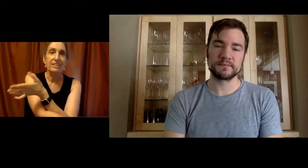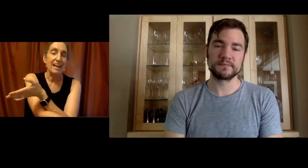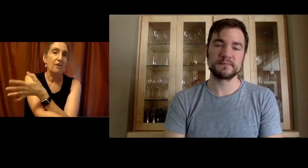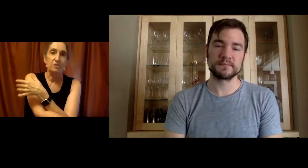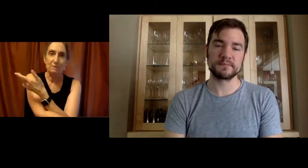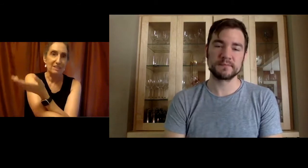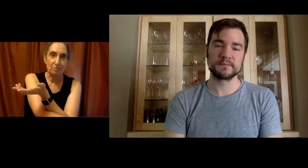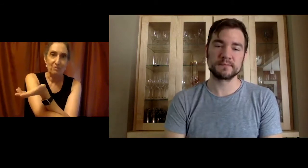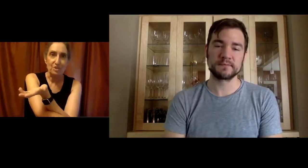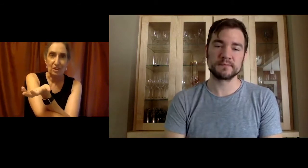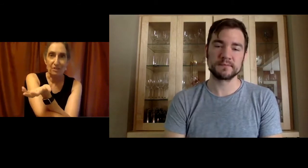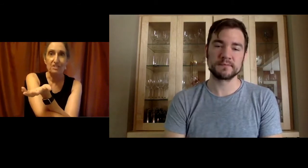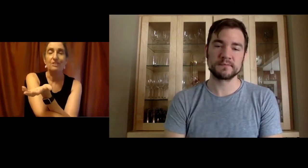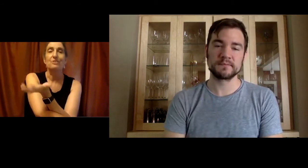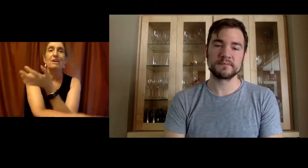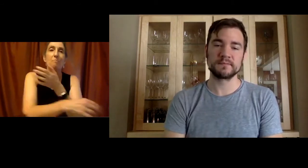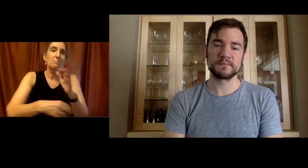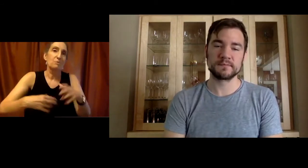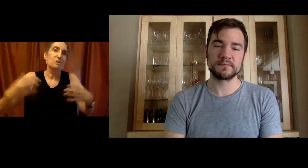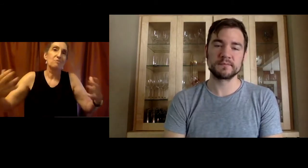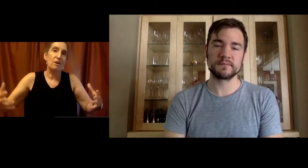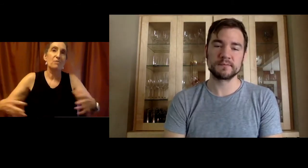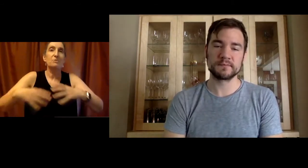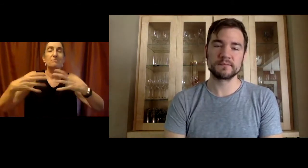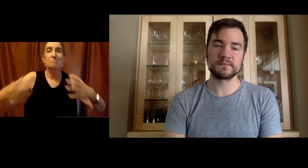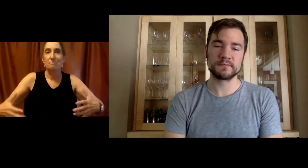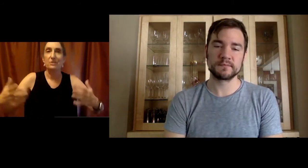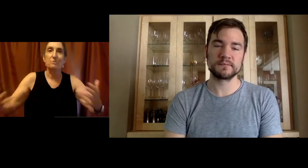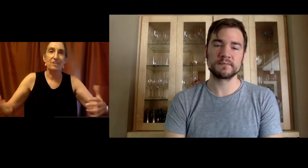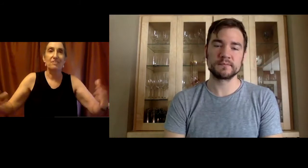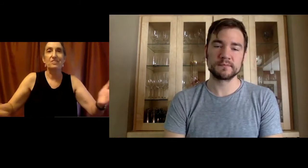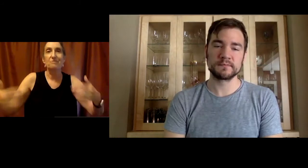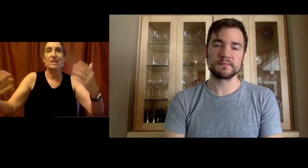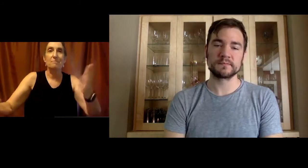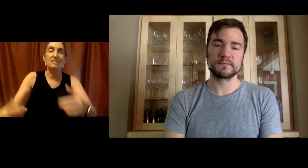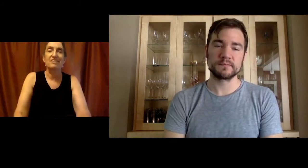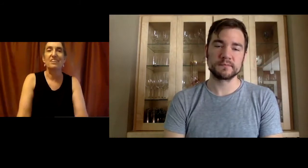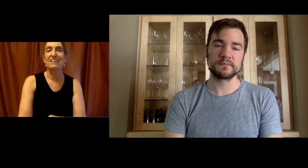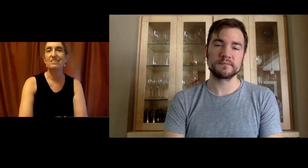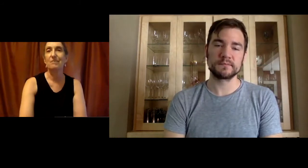and now there's been three or four generations. So now people are more involved with multiple generations of families and all that stuff.